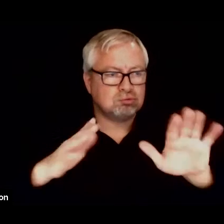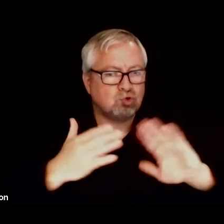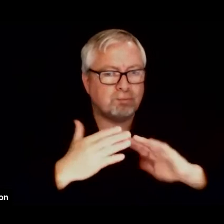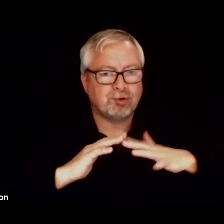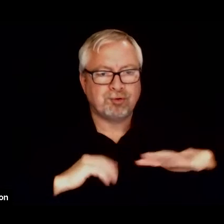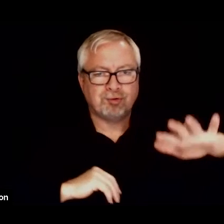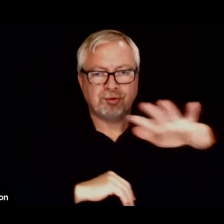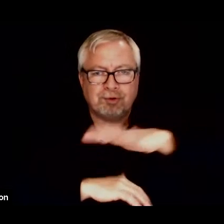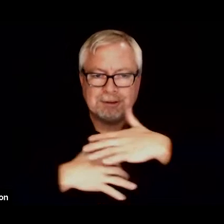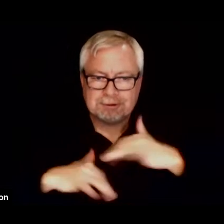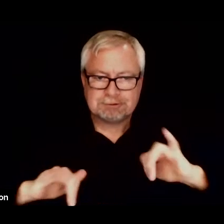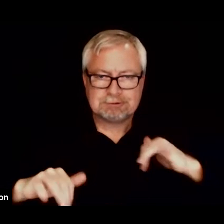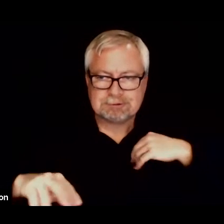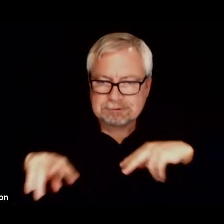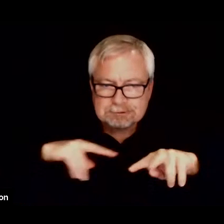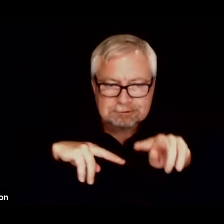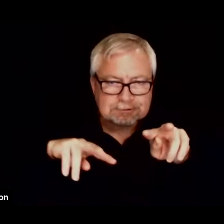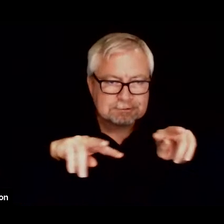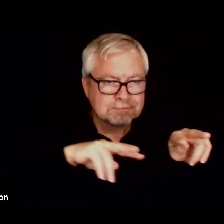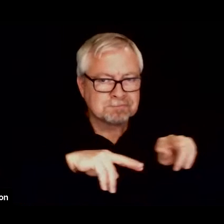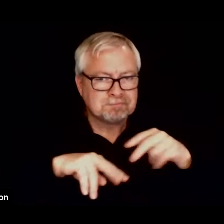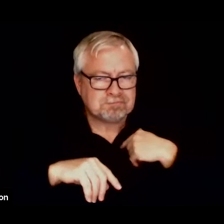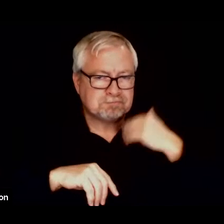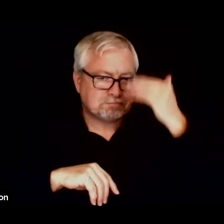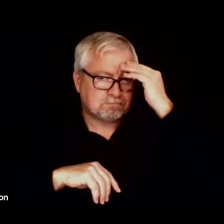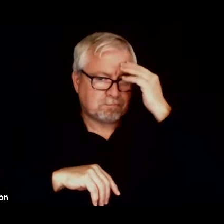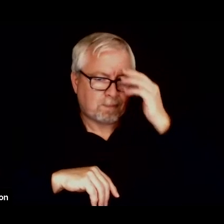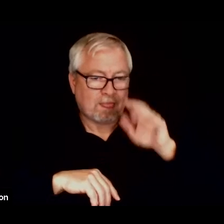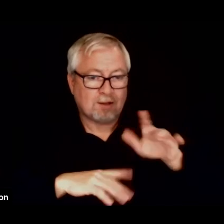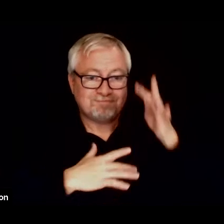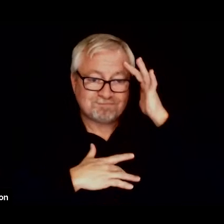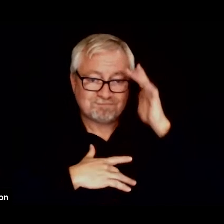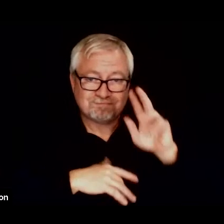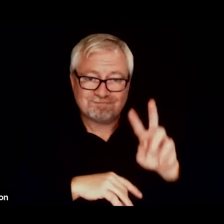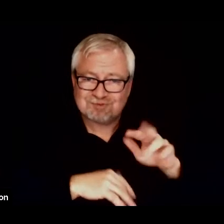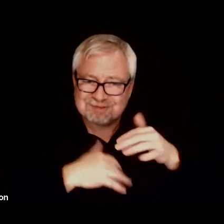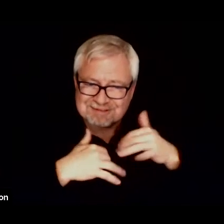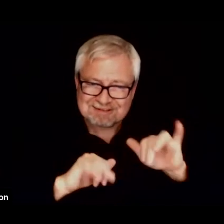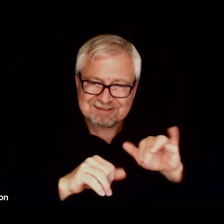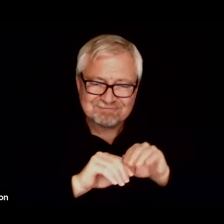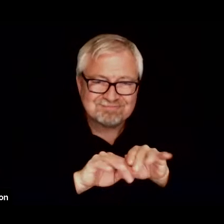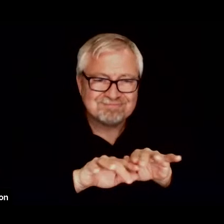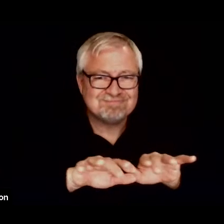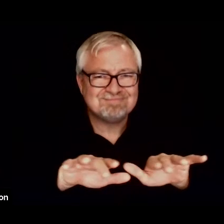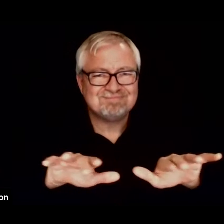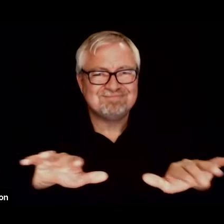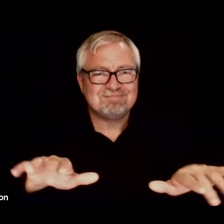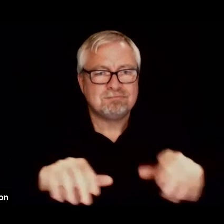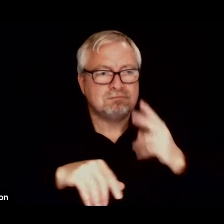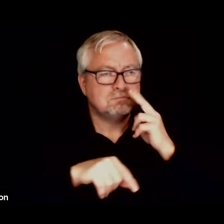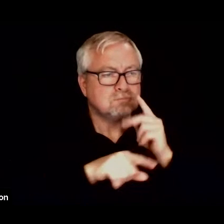that there's more virus circulating than we are finding just through increased testing and the